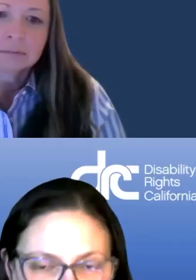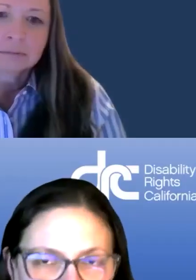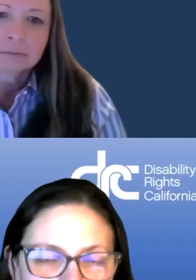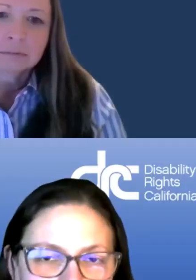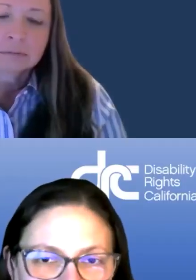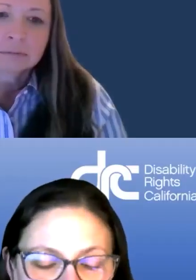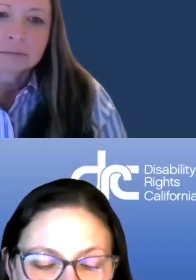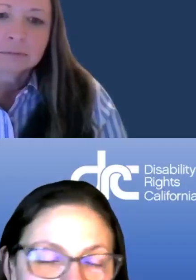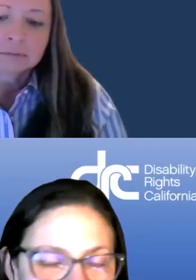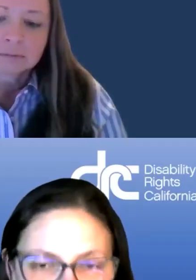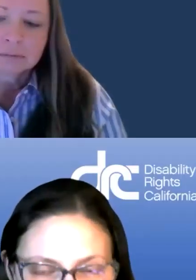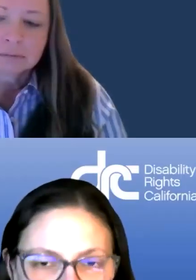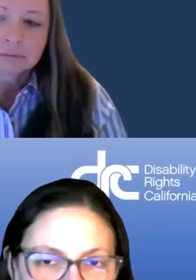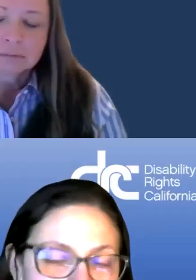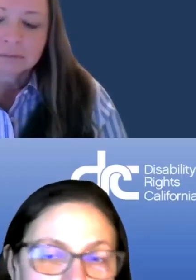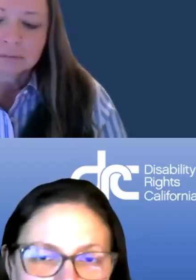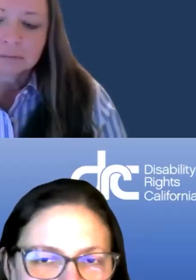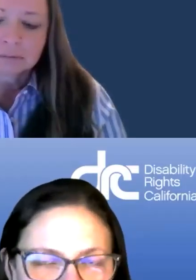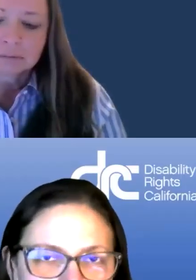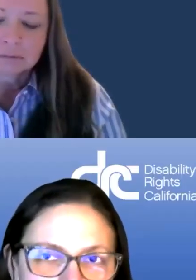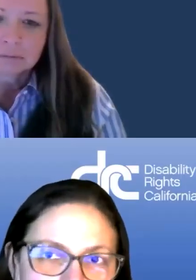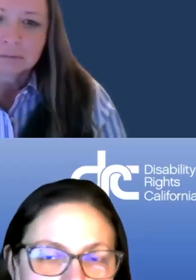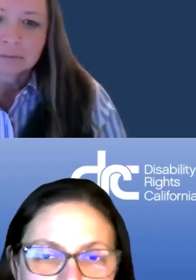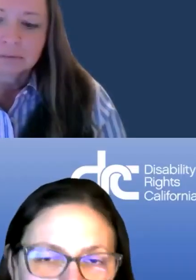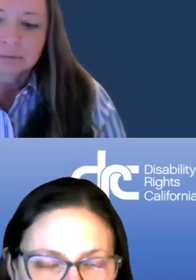that the that this office had been decimated and was not able